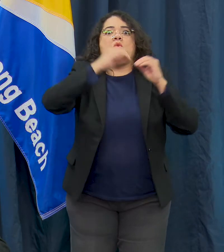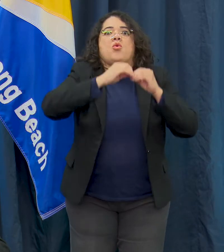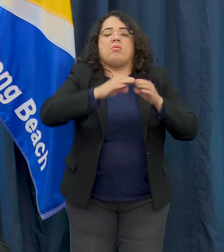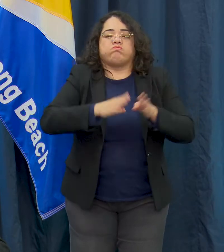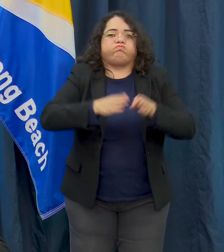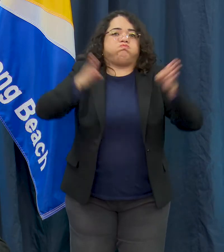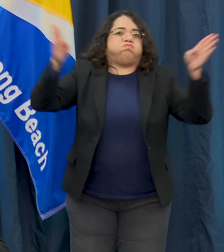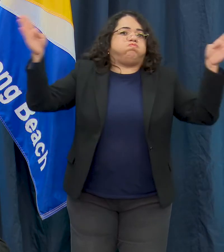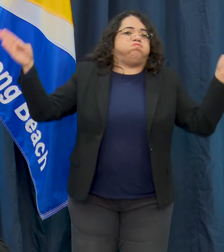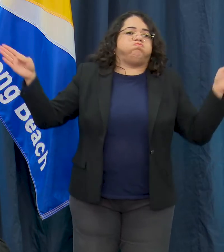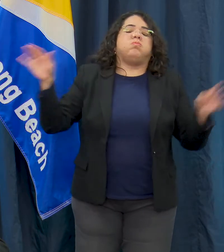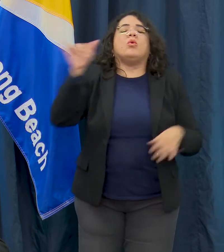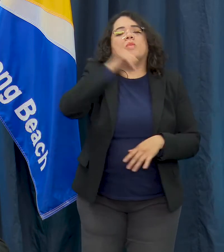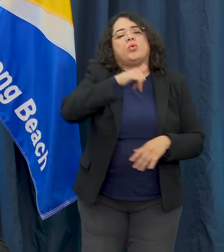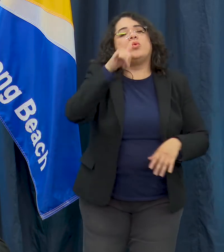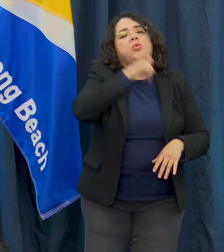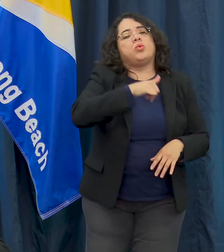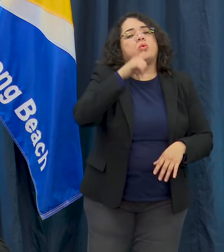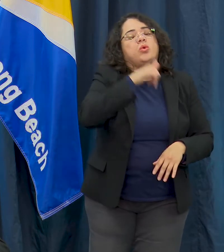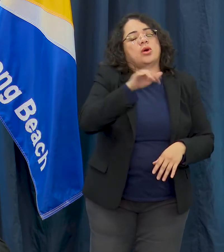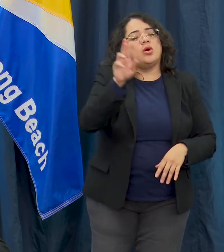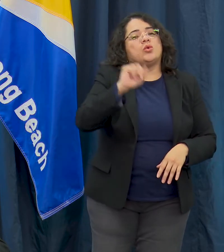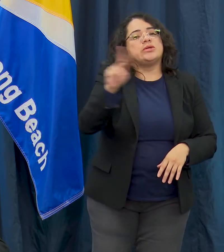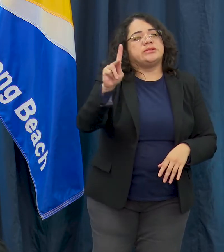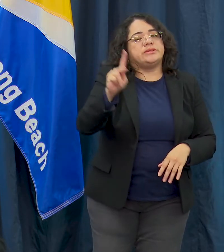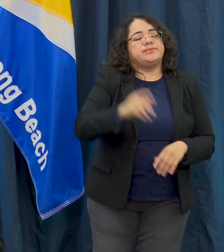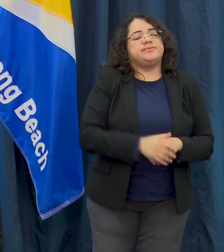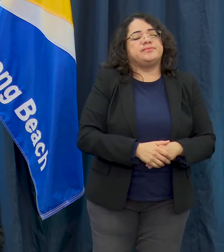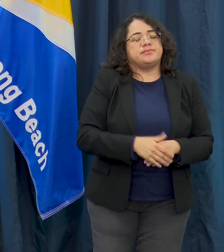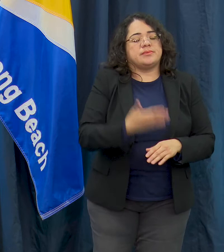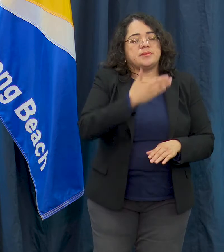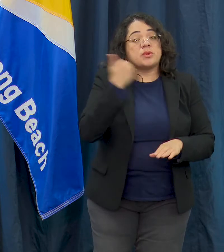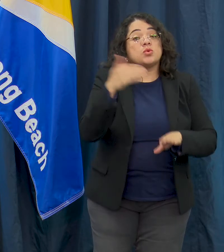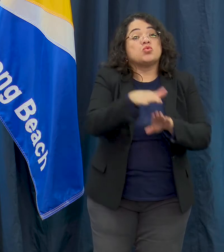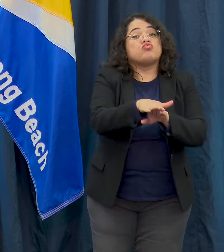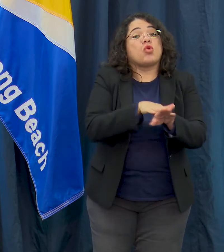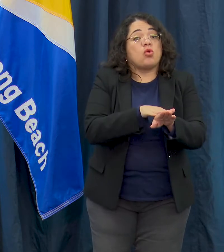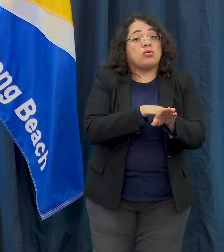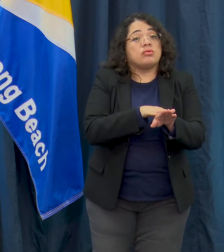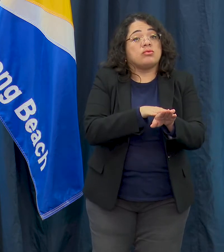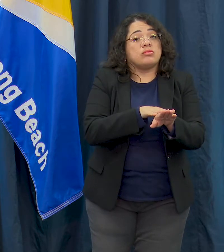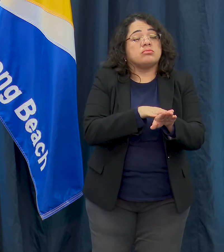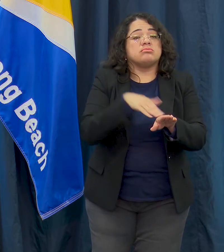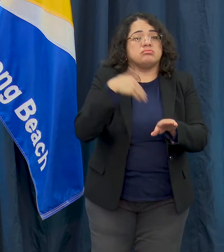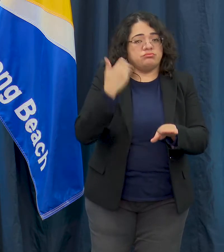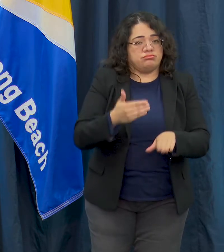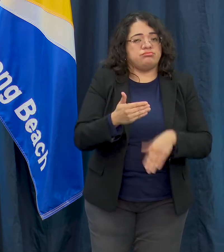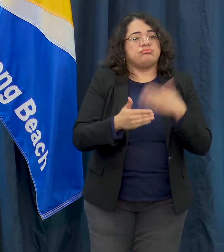better to do this in a slow way. The absolute worst case scenario here is we